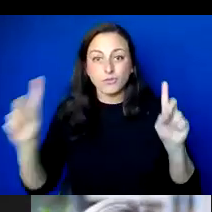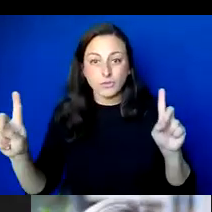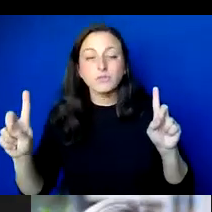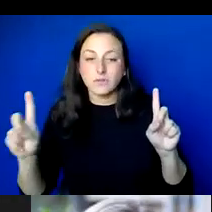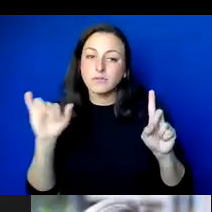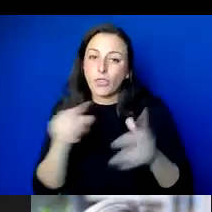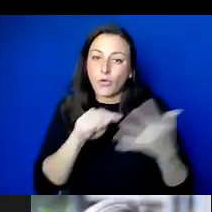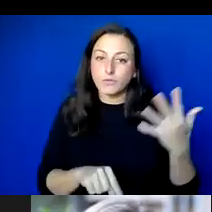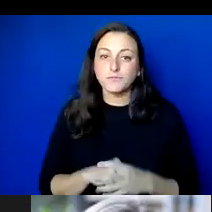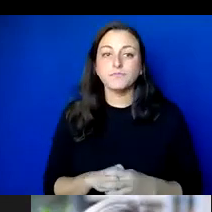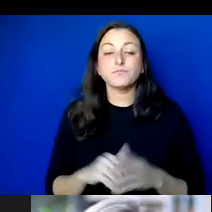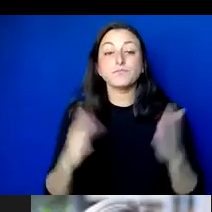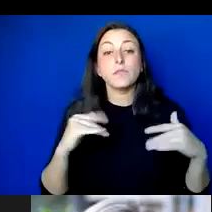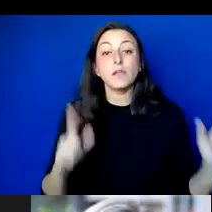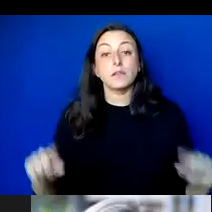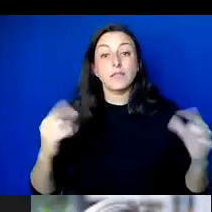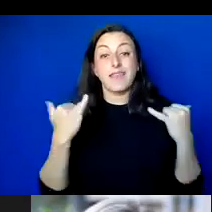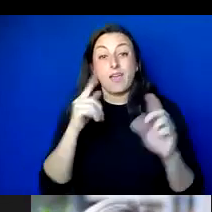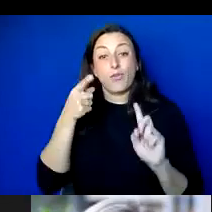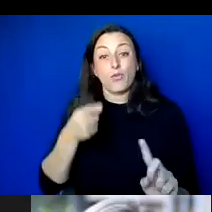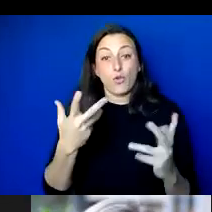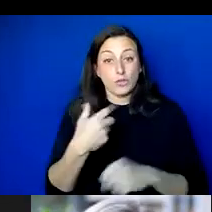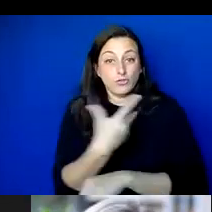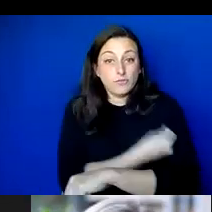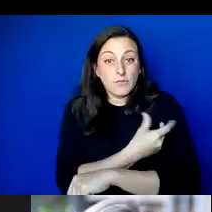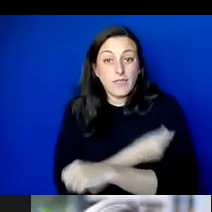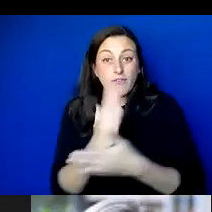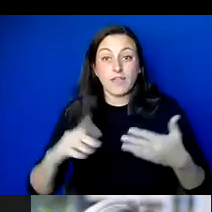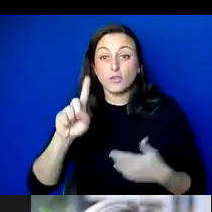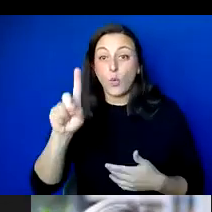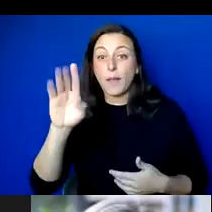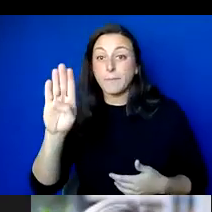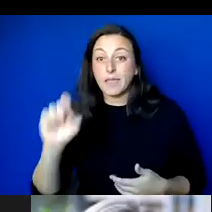So our goal right now is to start vaccinating the group in phase 1B.3 in early March.